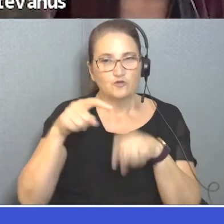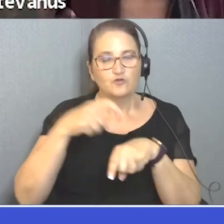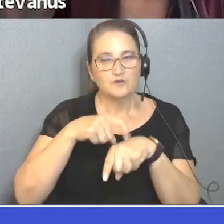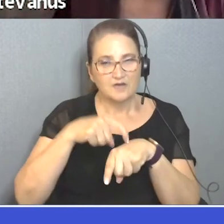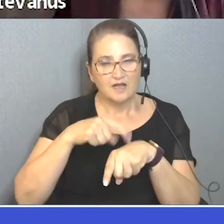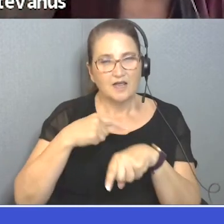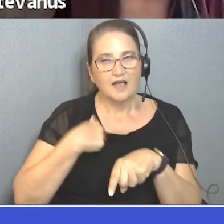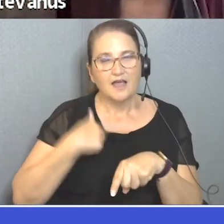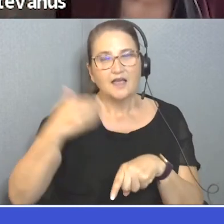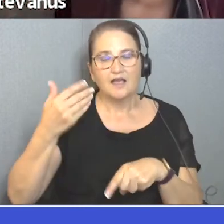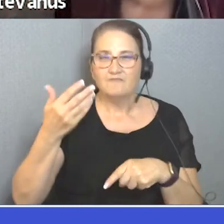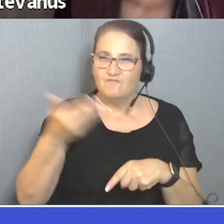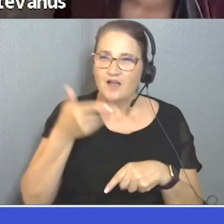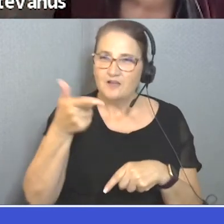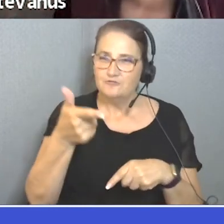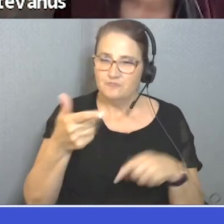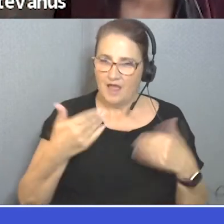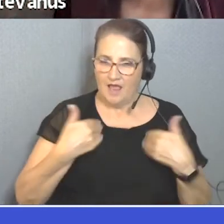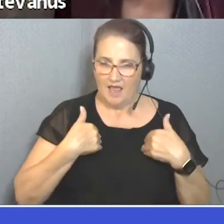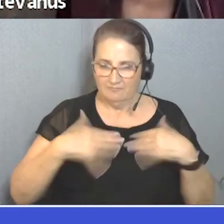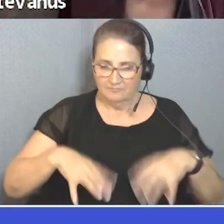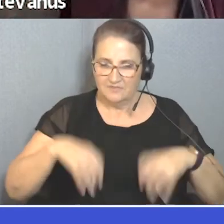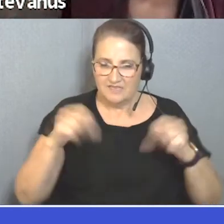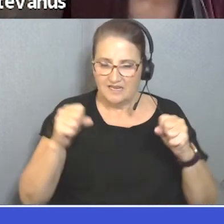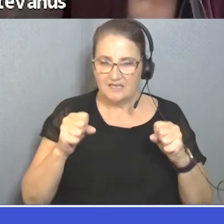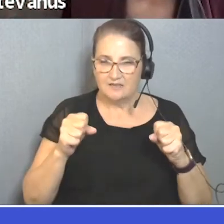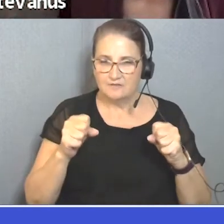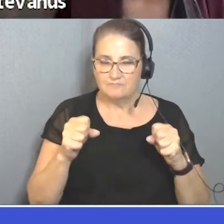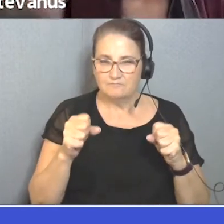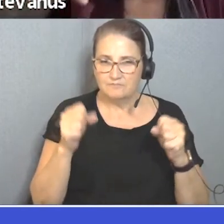during that time I invite you to conduct a listening session.